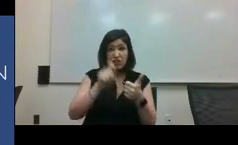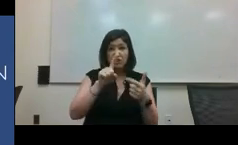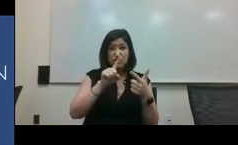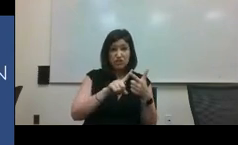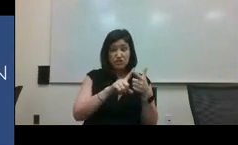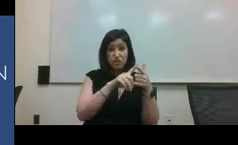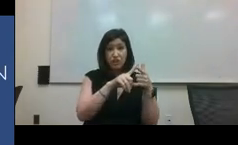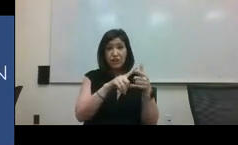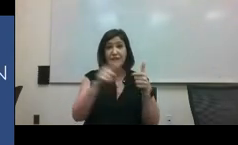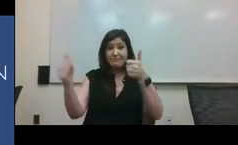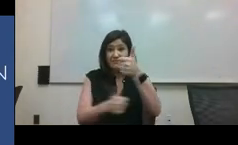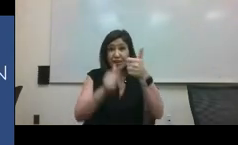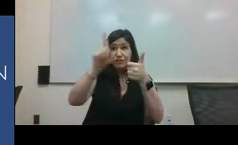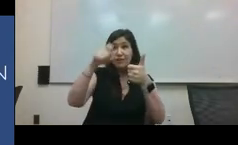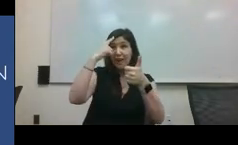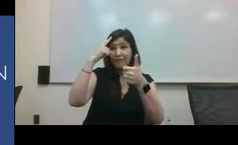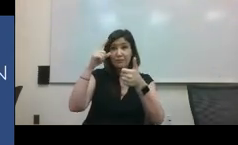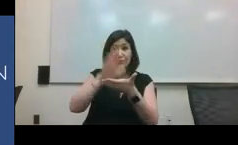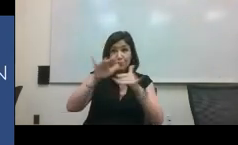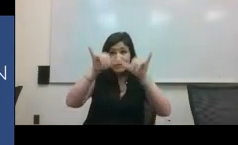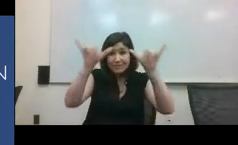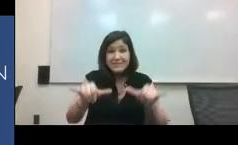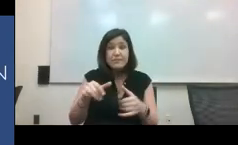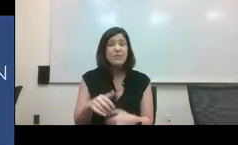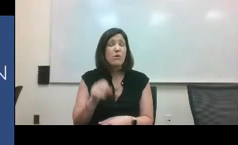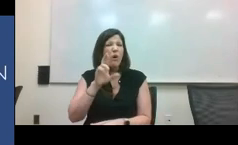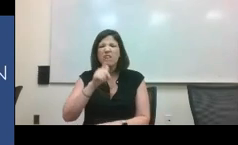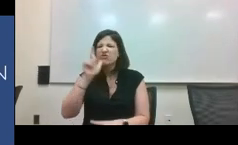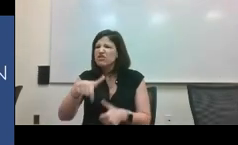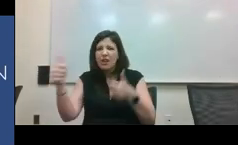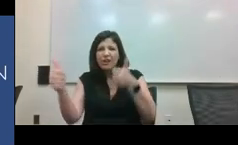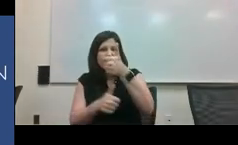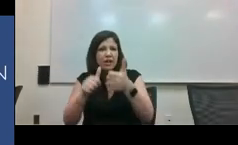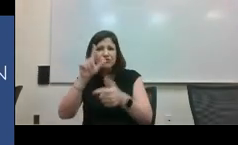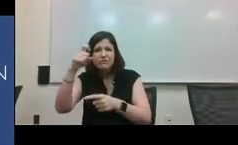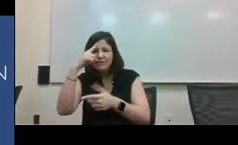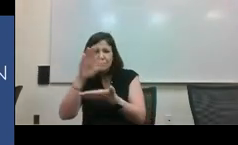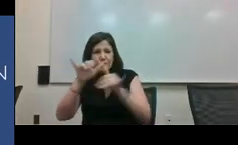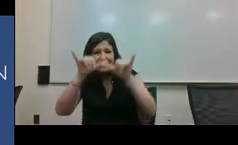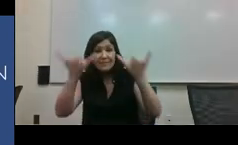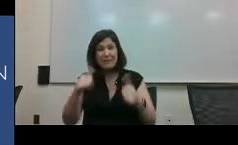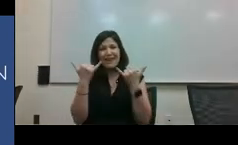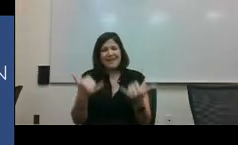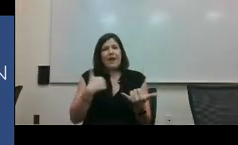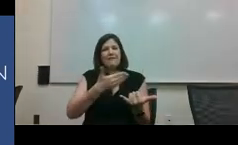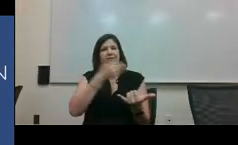into the governmental school system, whether they shouldn't be in a governmental school system, but like, now, they just had a better picture.